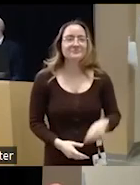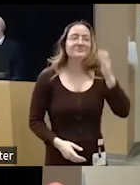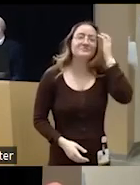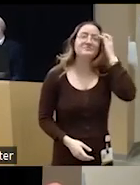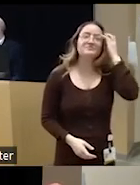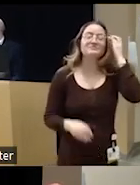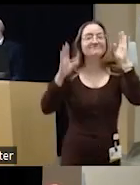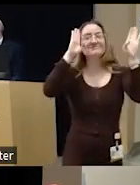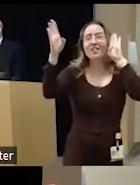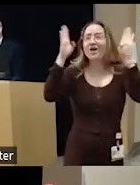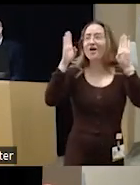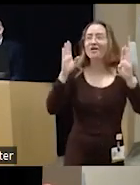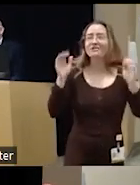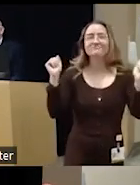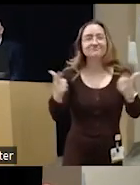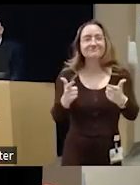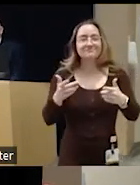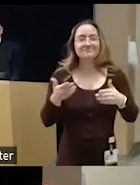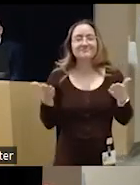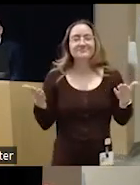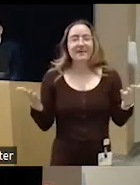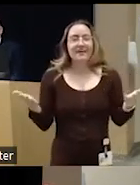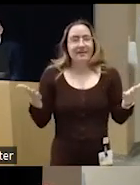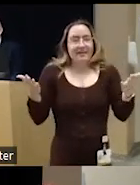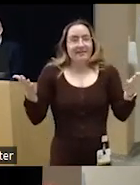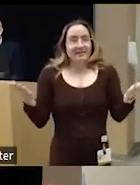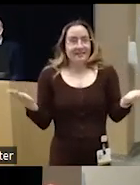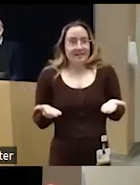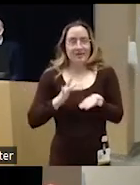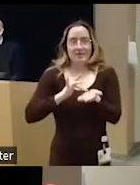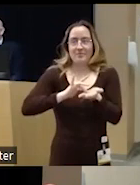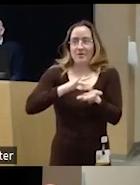Hello, everybody here at the medical school and on Zoom.